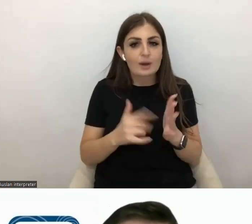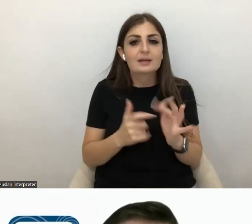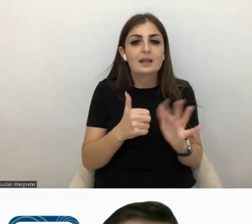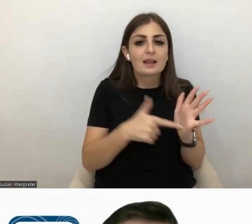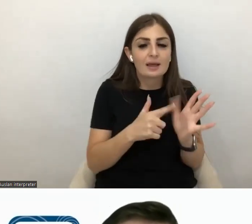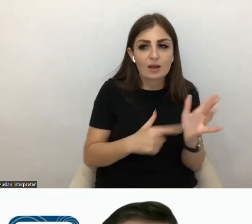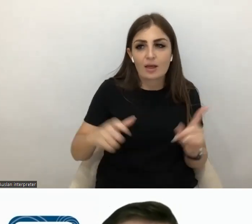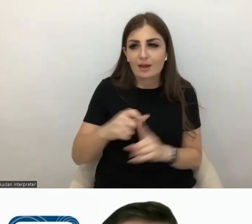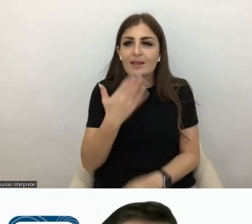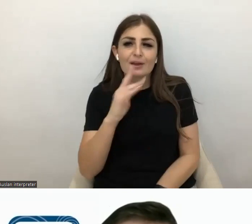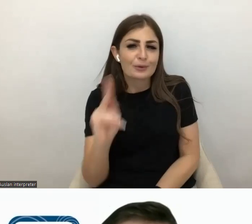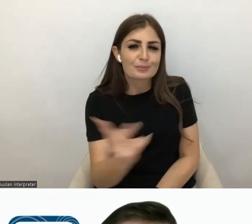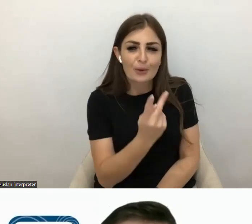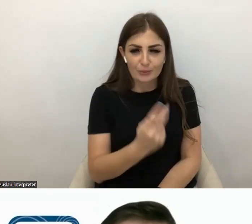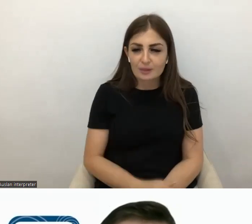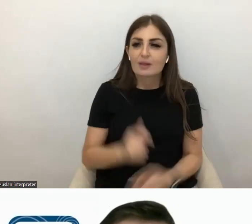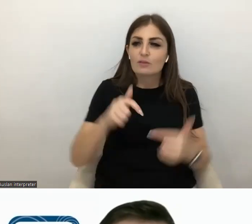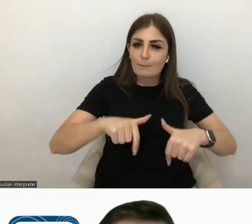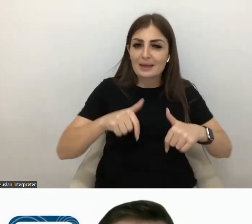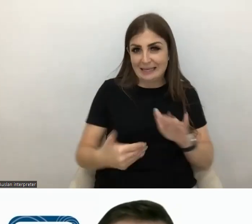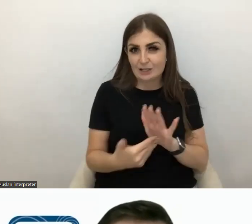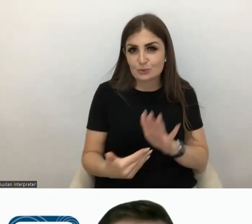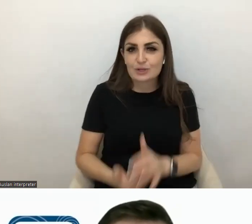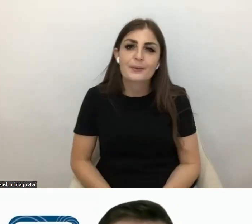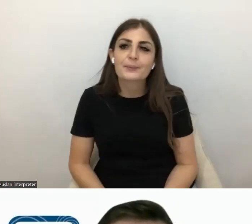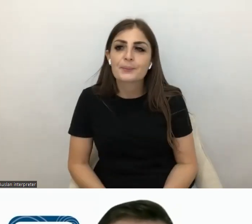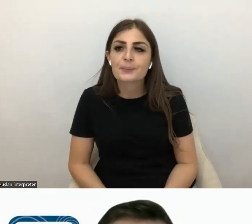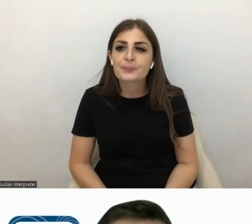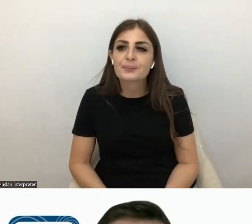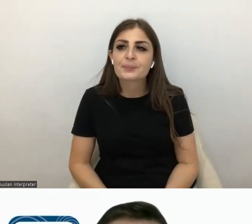Thank you Sam and Nakul for delivering the webinar for us today.